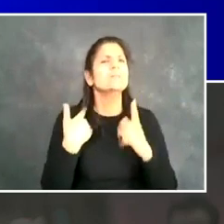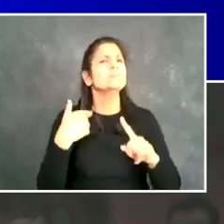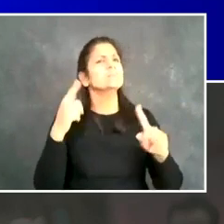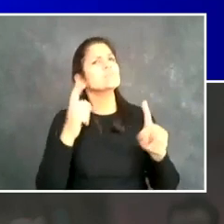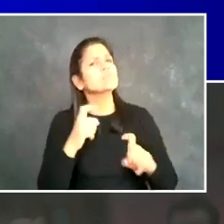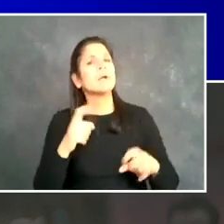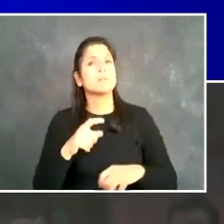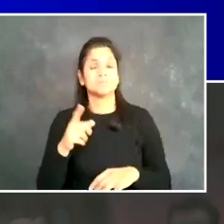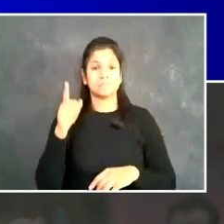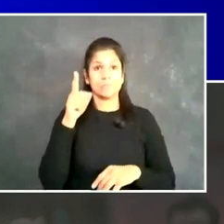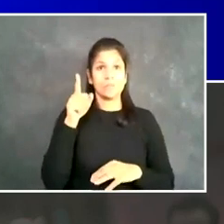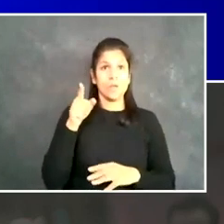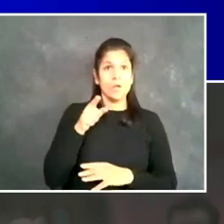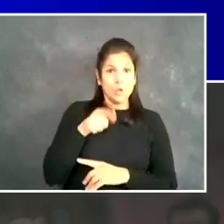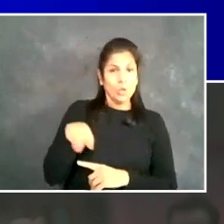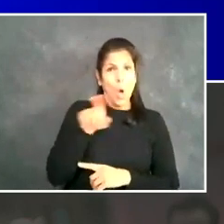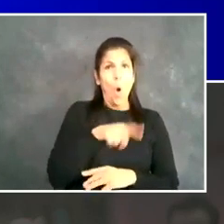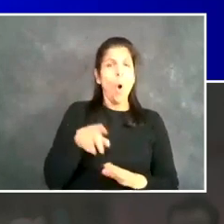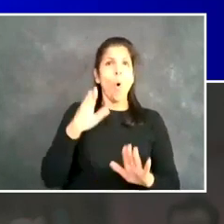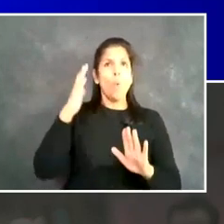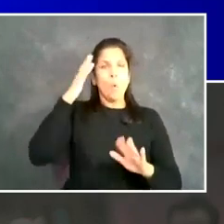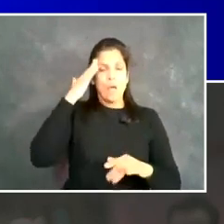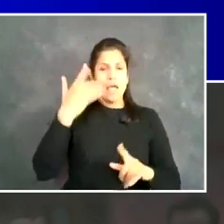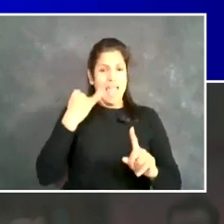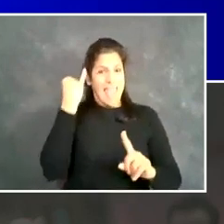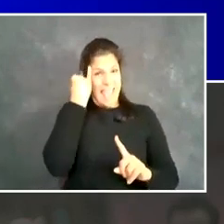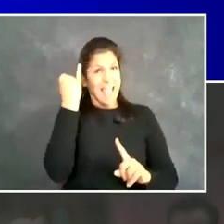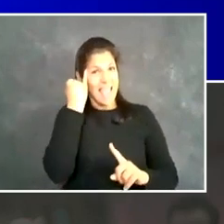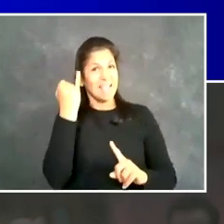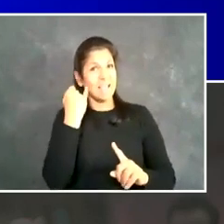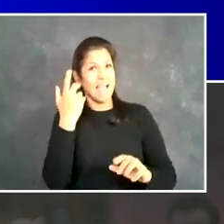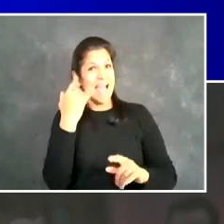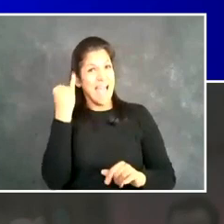ENTIRELY IMMUNE IN THE SENSE WE ALL THINK OF THAT WORD.